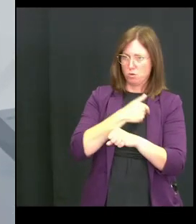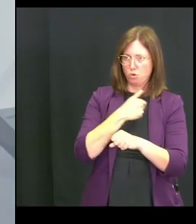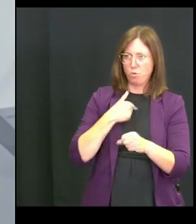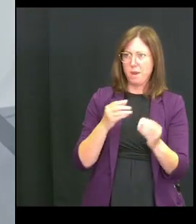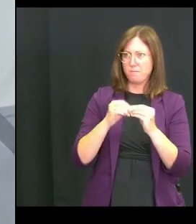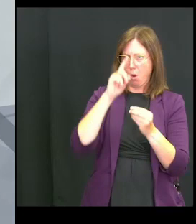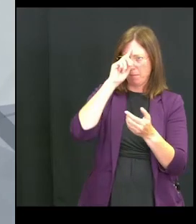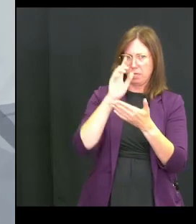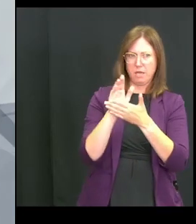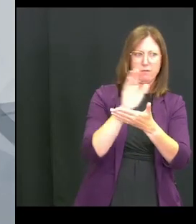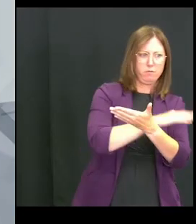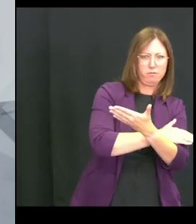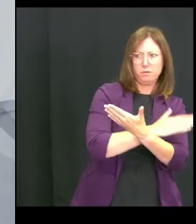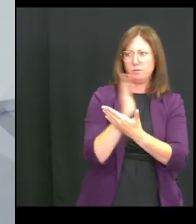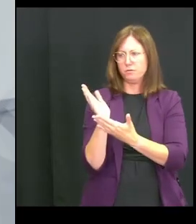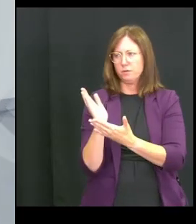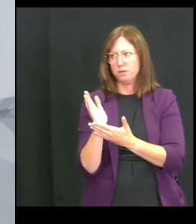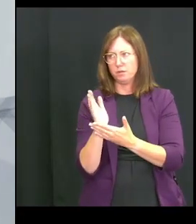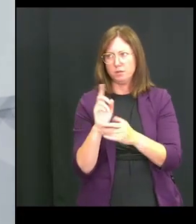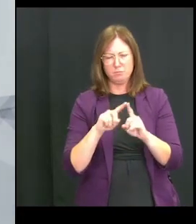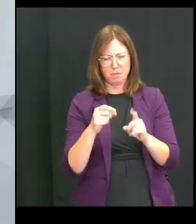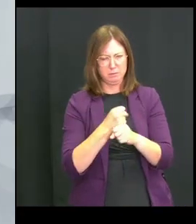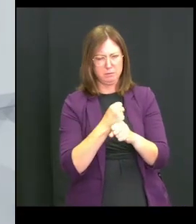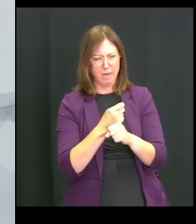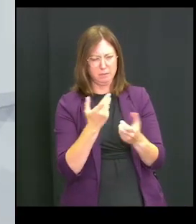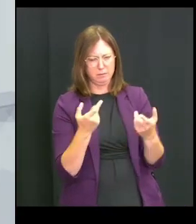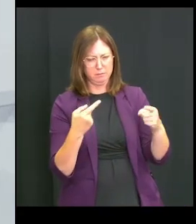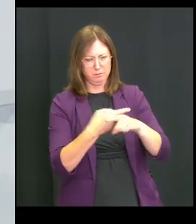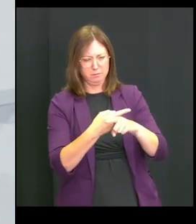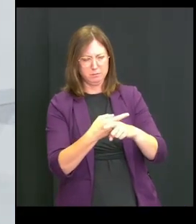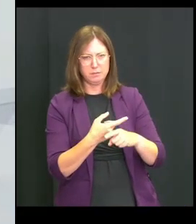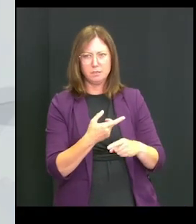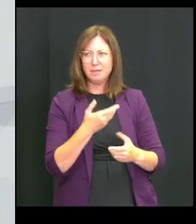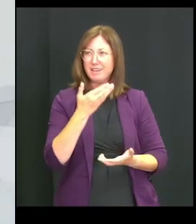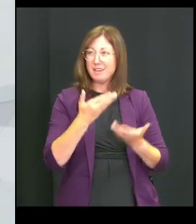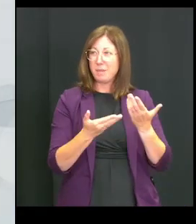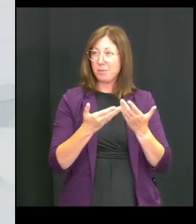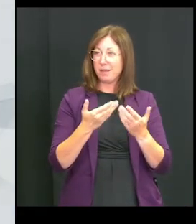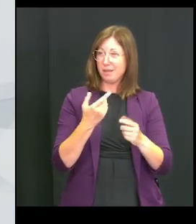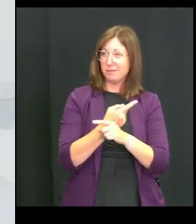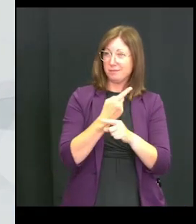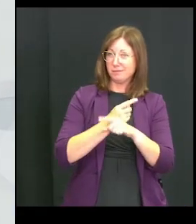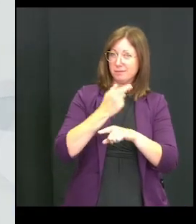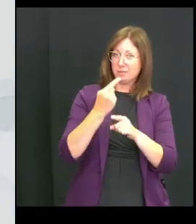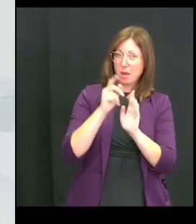we might not be putting the right policies and recommendations forward.